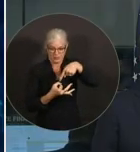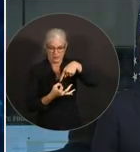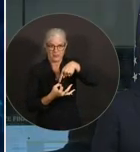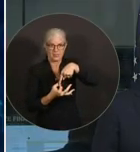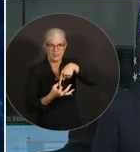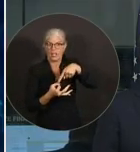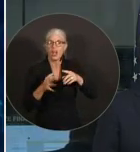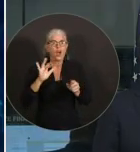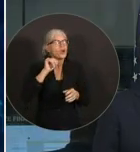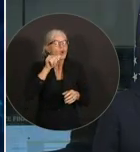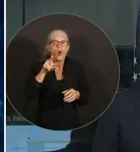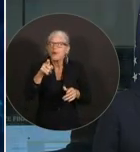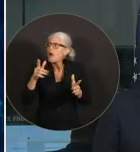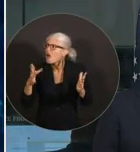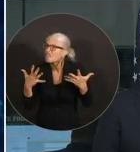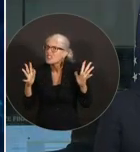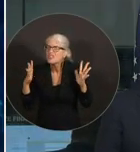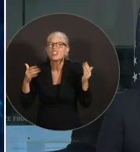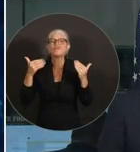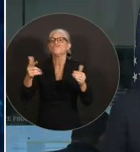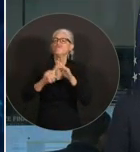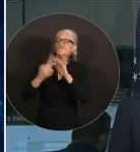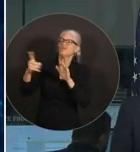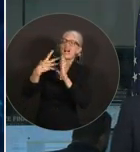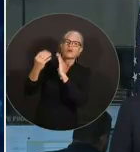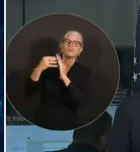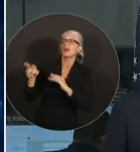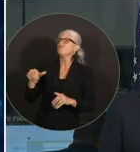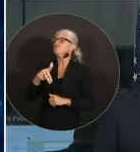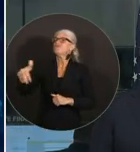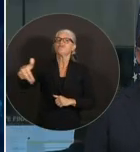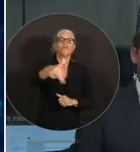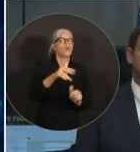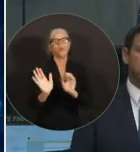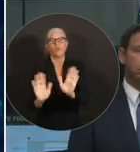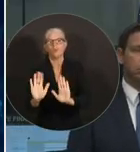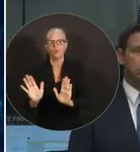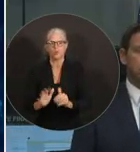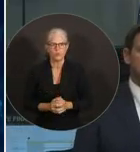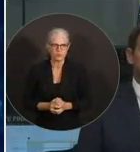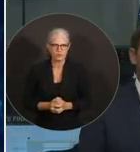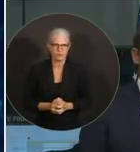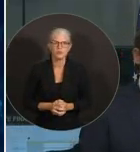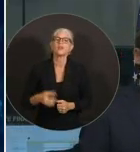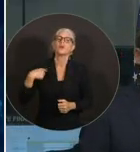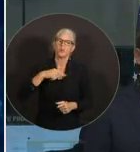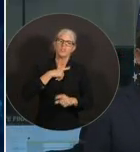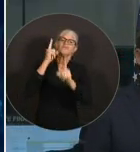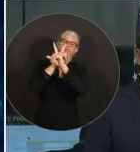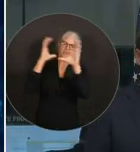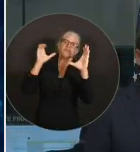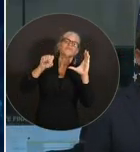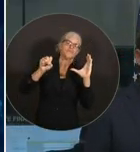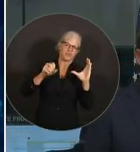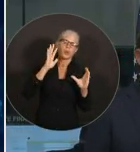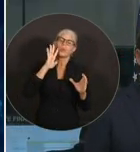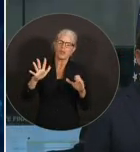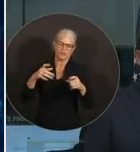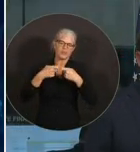STAY IN PLACE. DO NOT COME OUT. WE ARE ANTICIPATING POWER